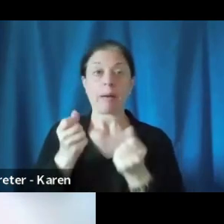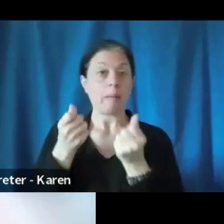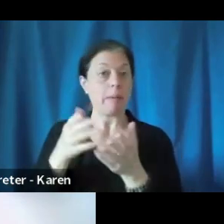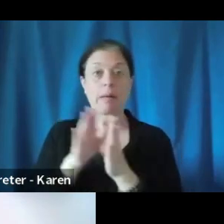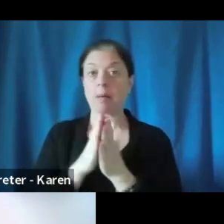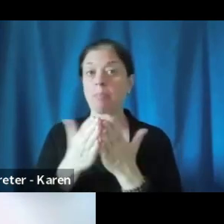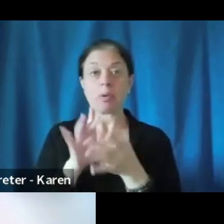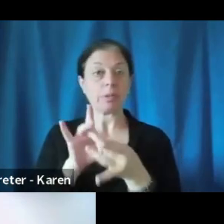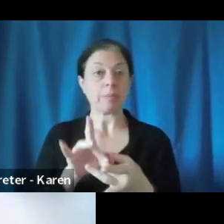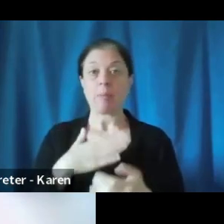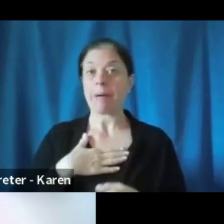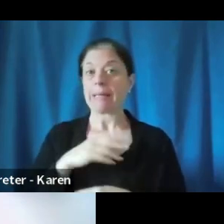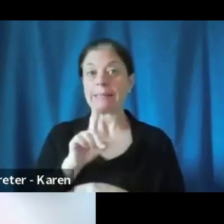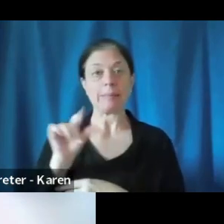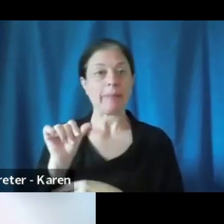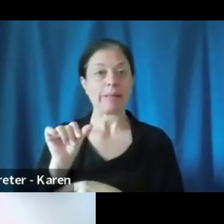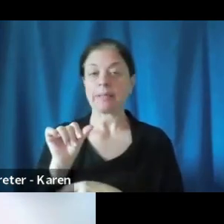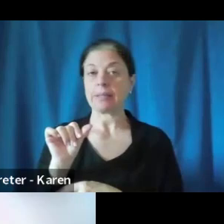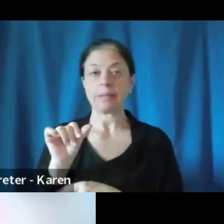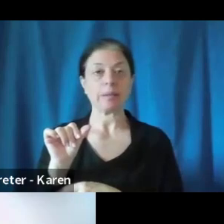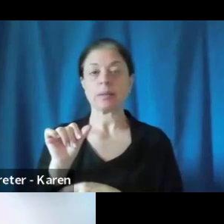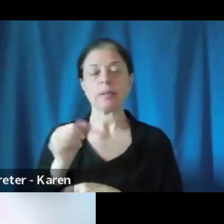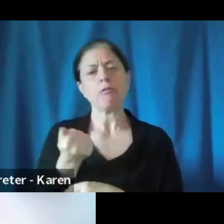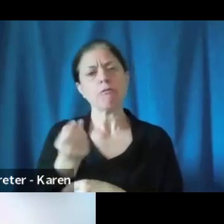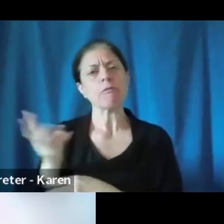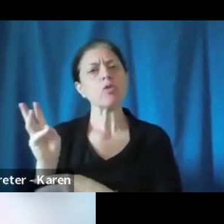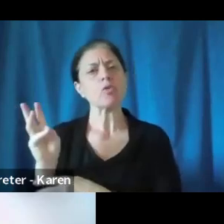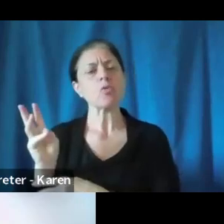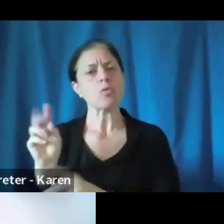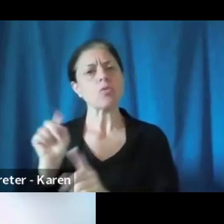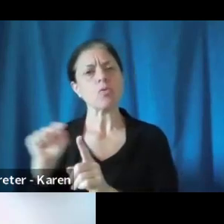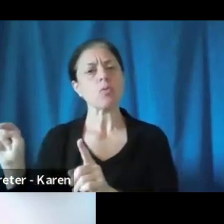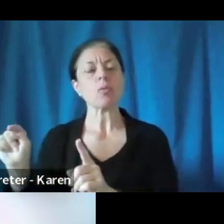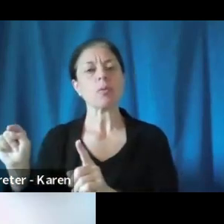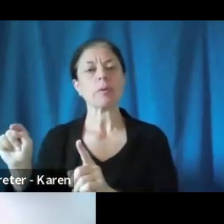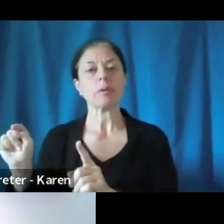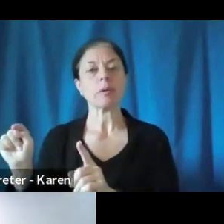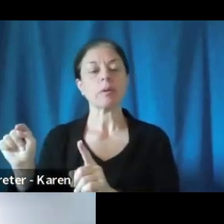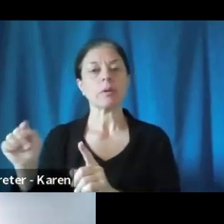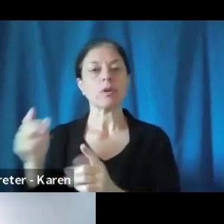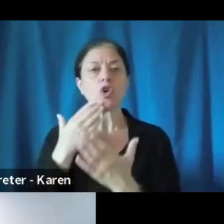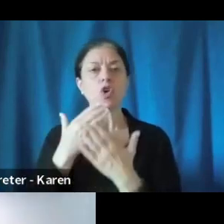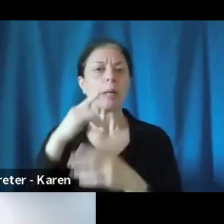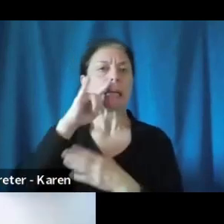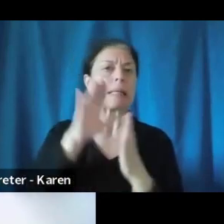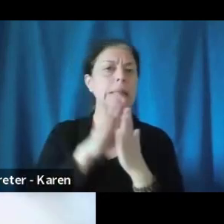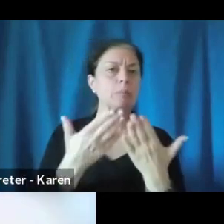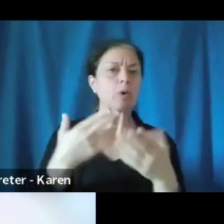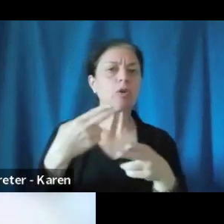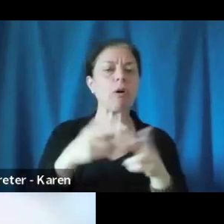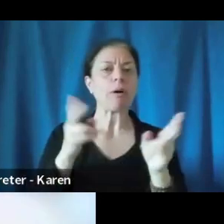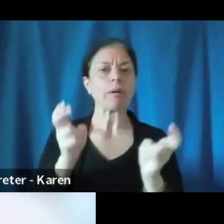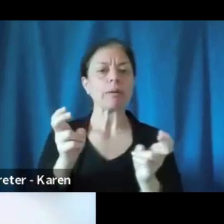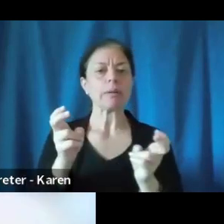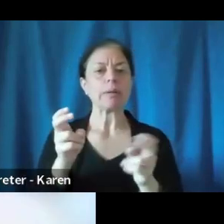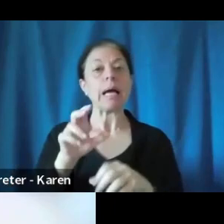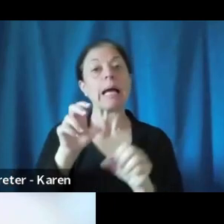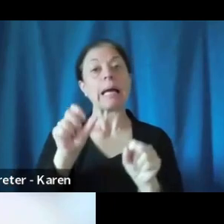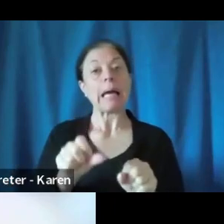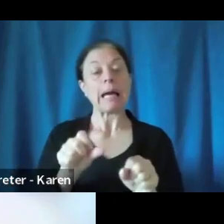development. And so as a hard of hearing person, I don't find many books about my disability. So there are a few